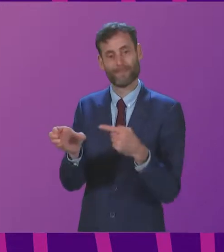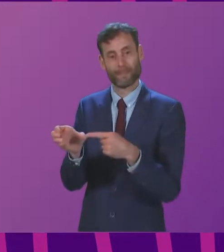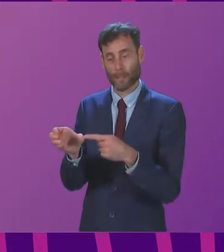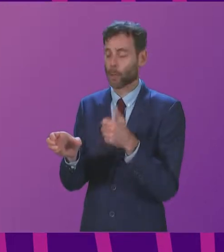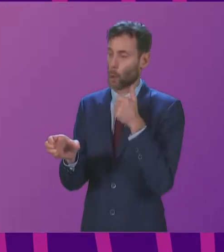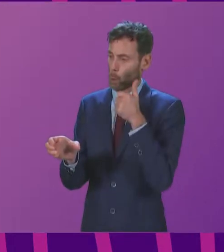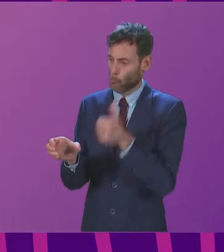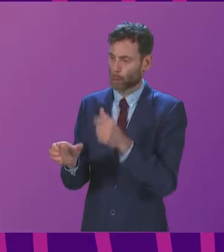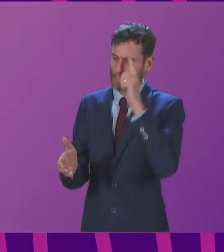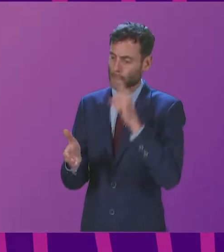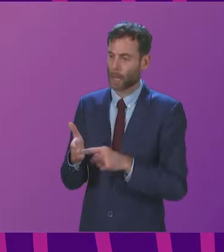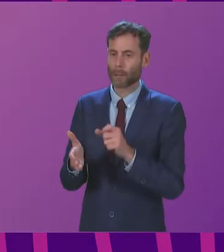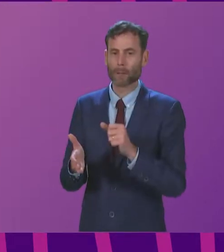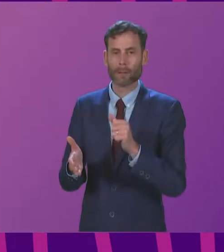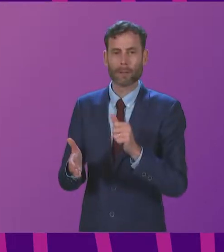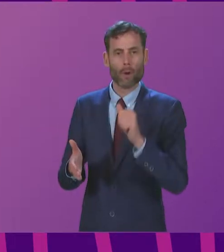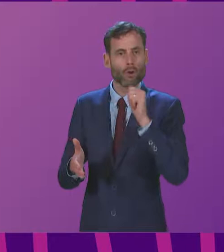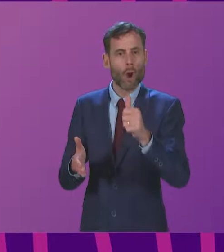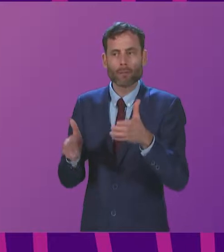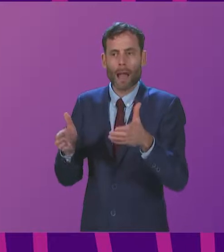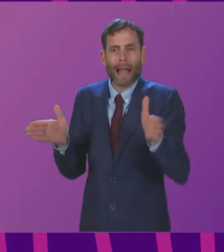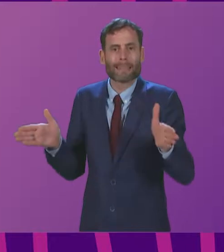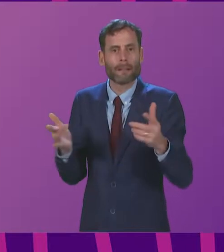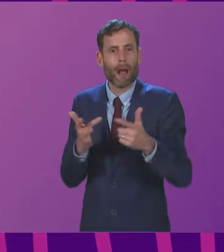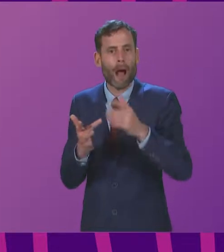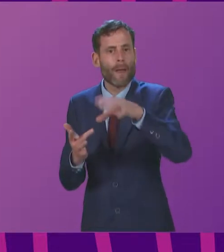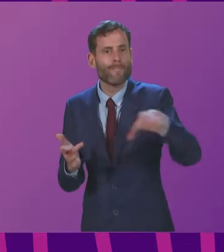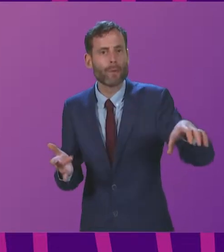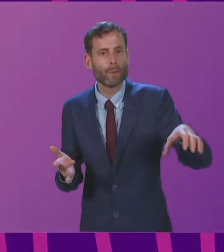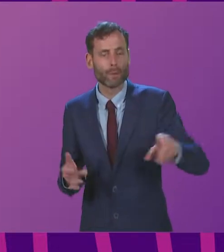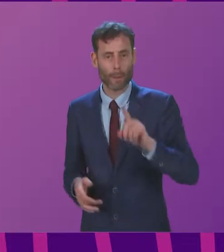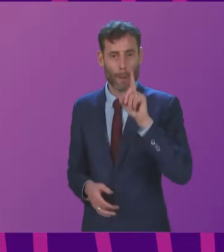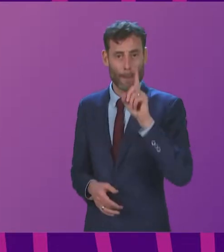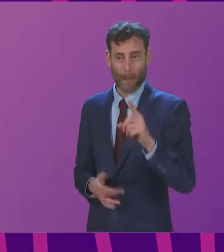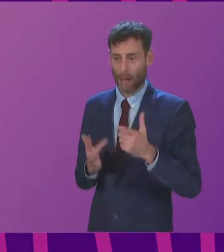however, the uncertainty that the Government has left hanging over businesses for the past